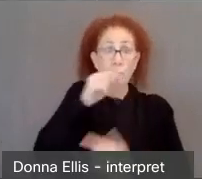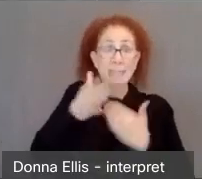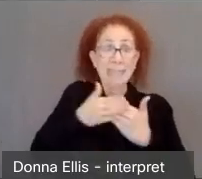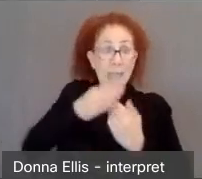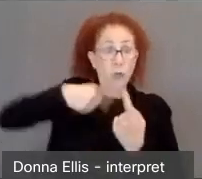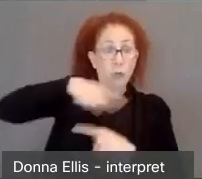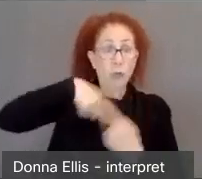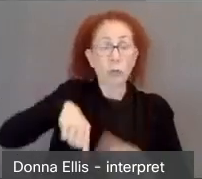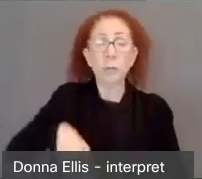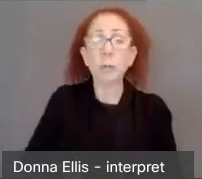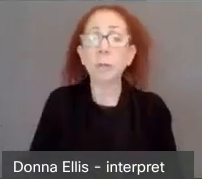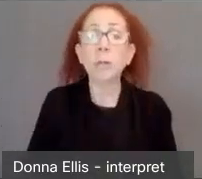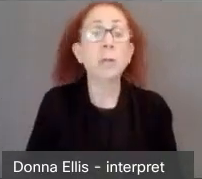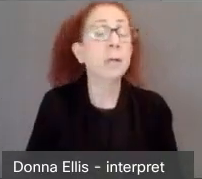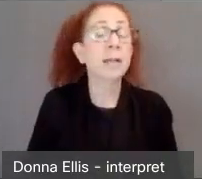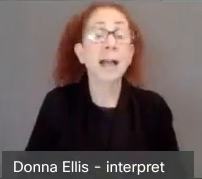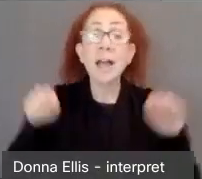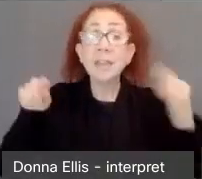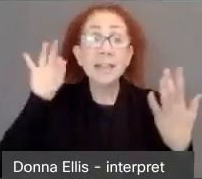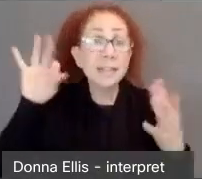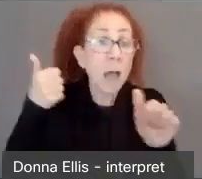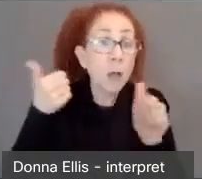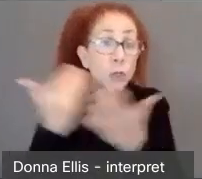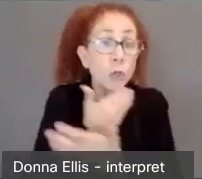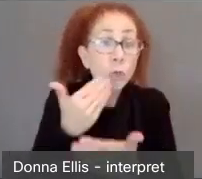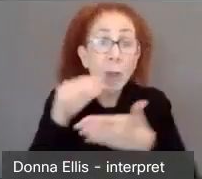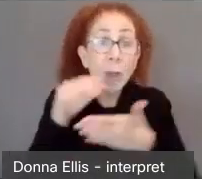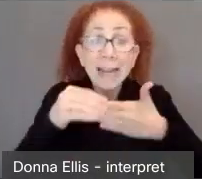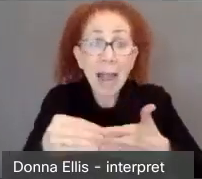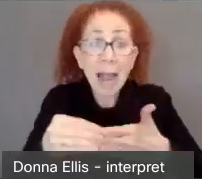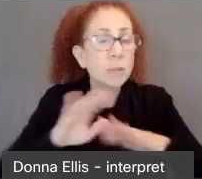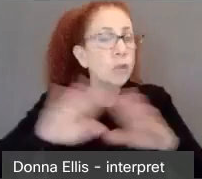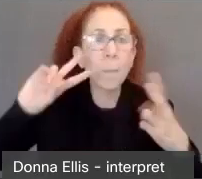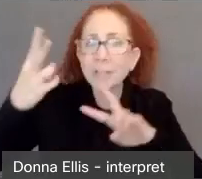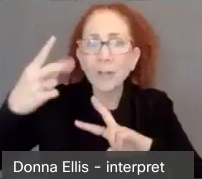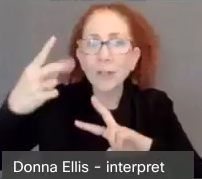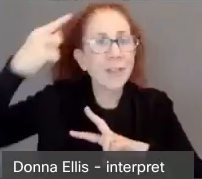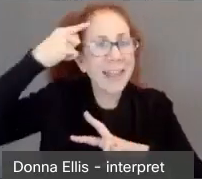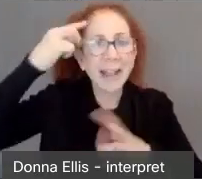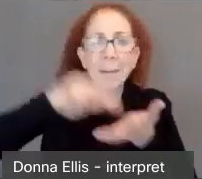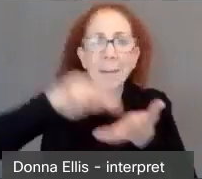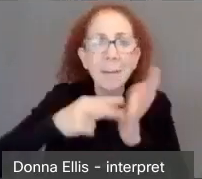Nothing about this updated guidance should be construed as prohibiting the practice of wearing